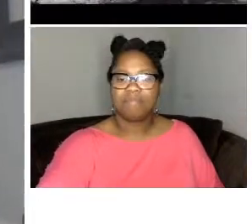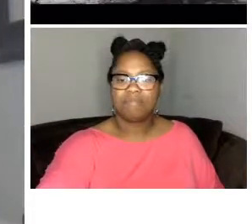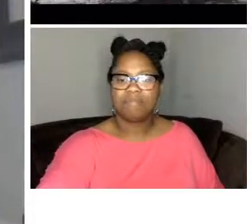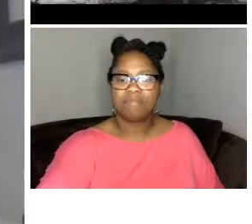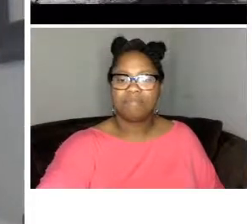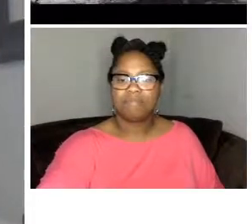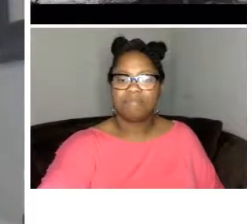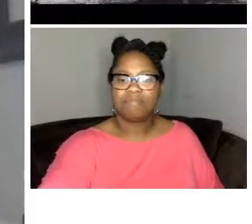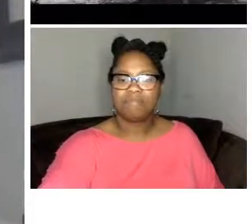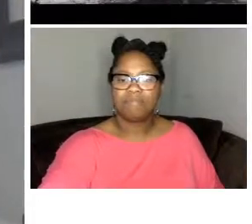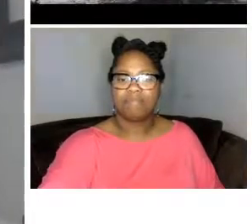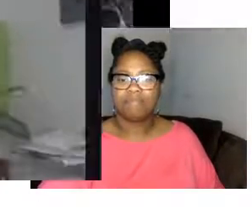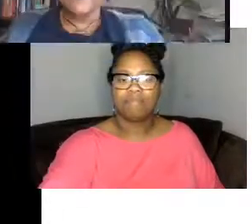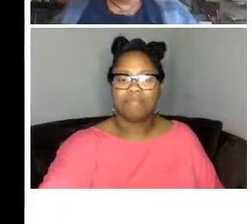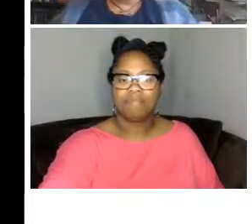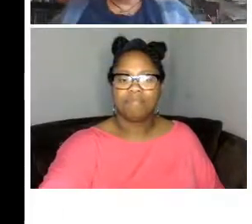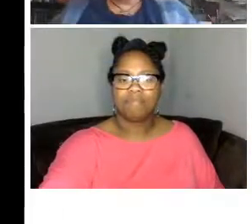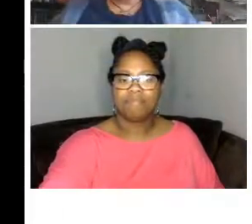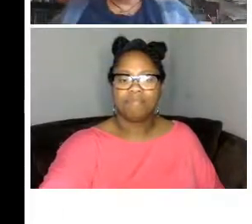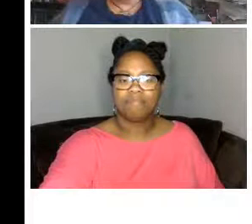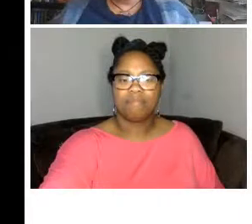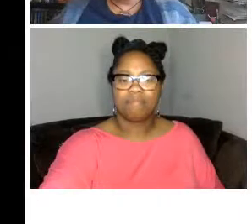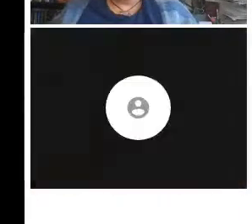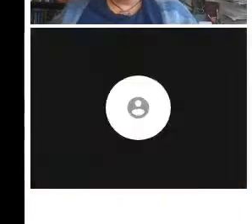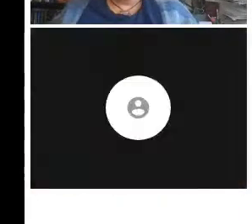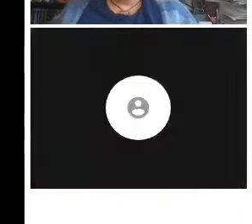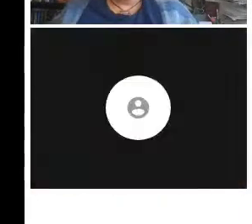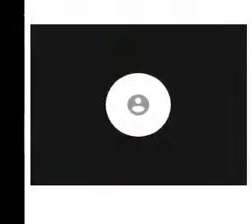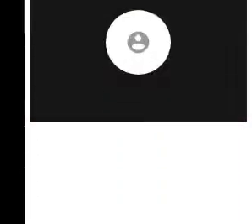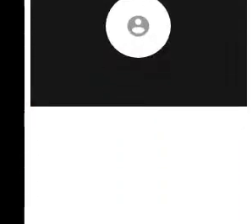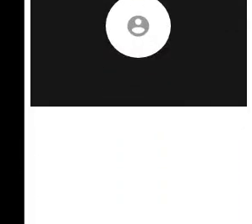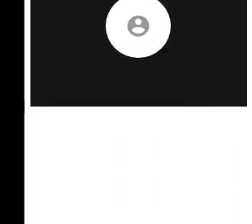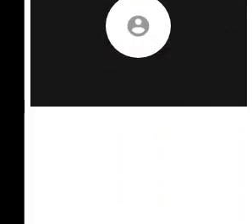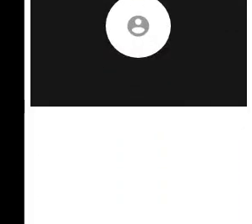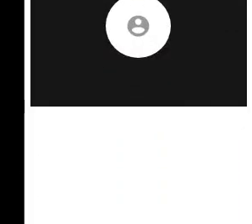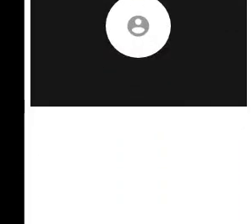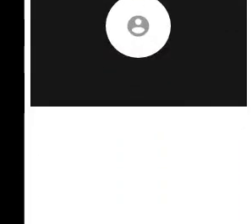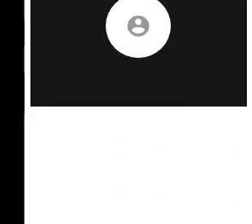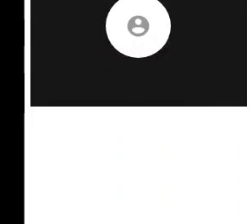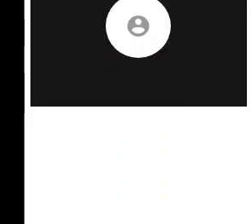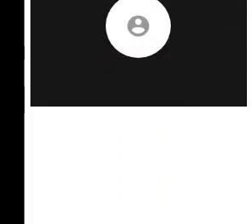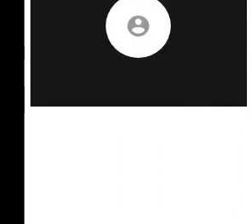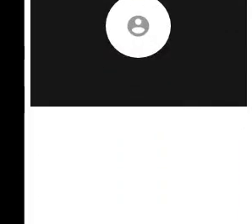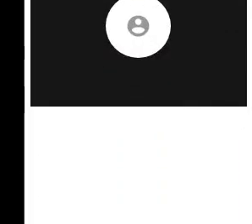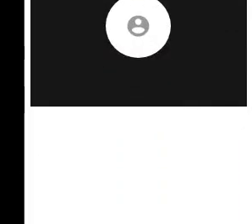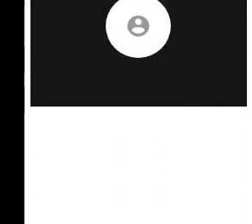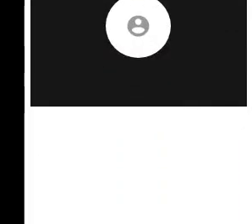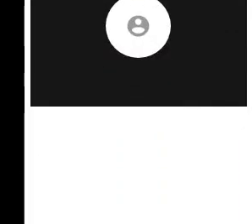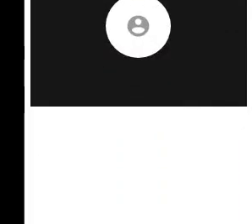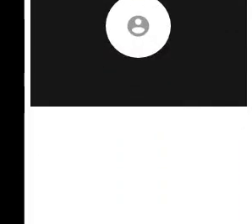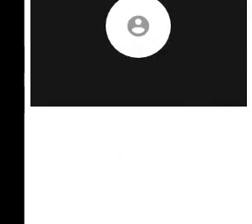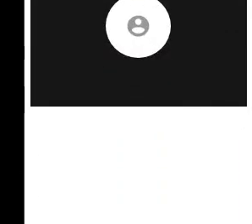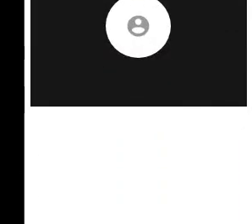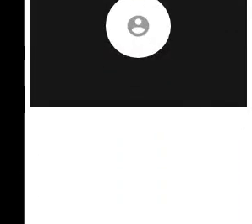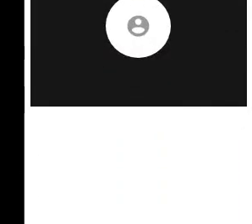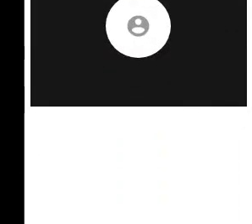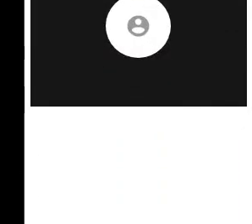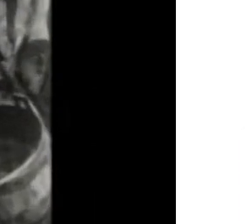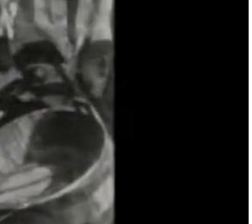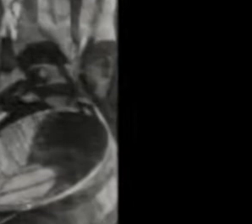who had to do a little bit more to make it to make ends meet living in economic poverty